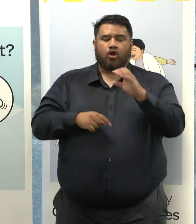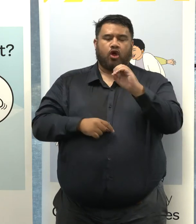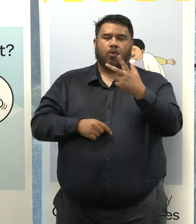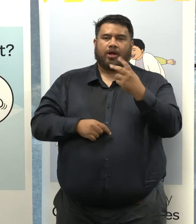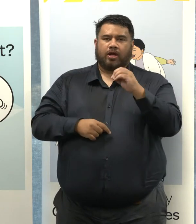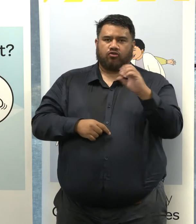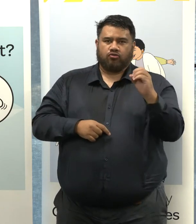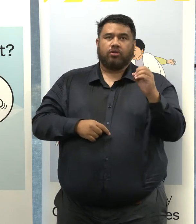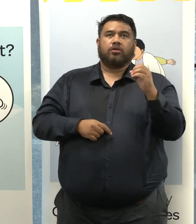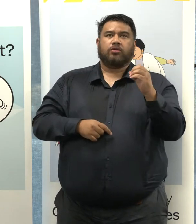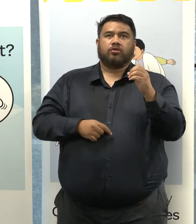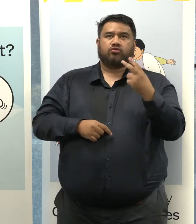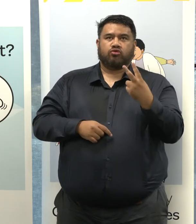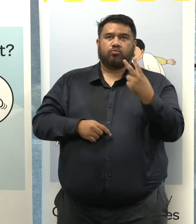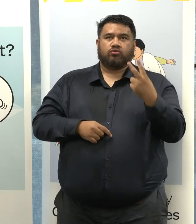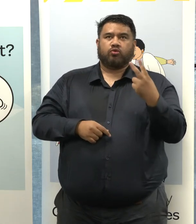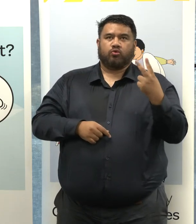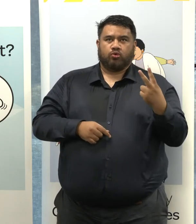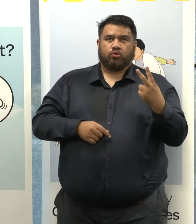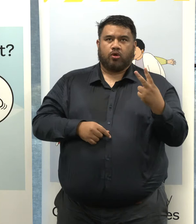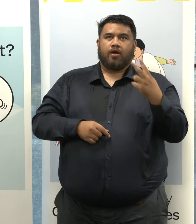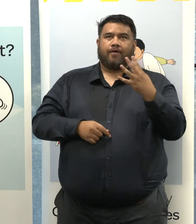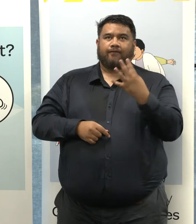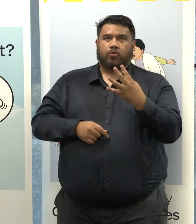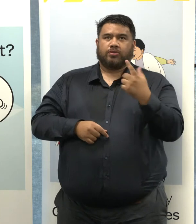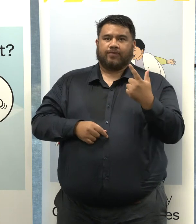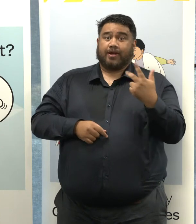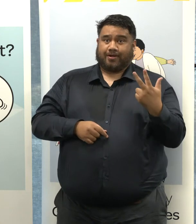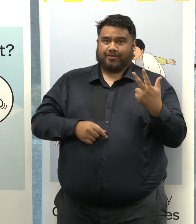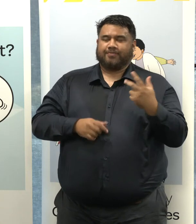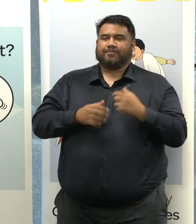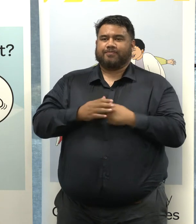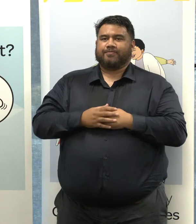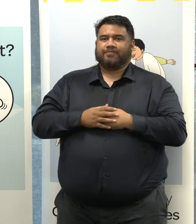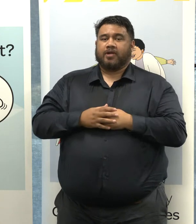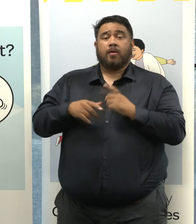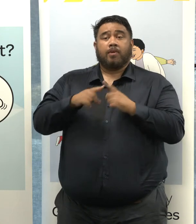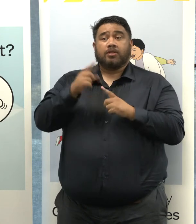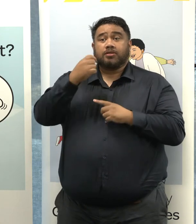We increase capacity in that